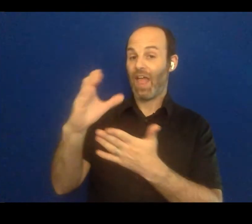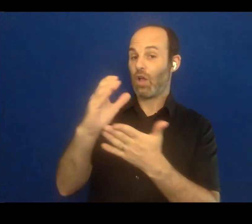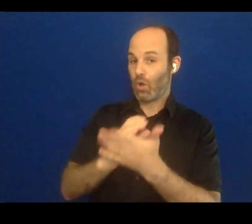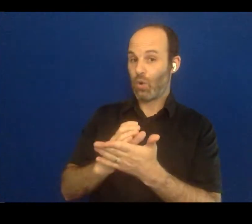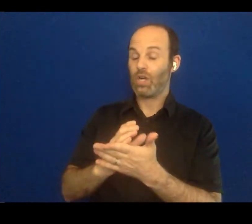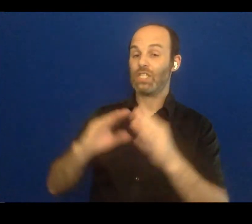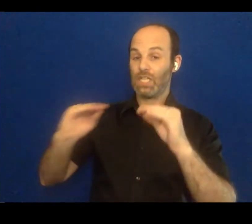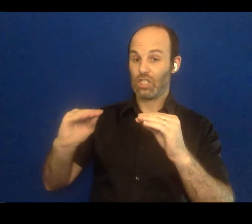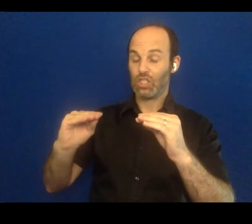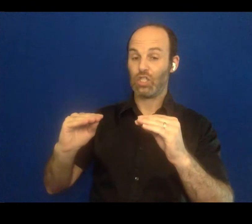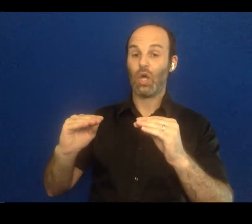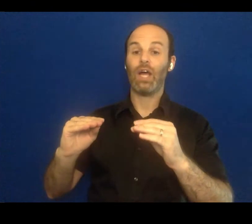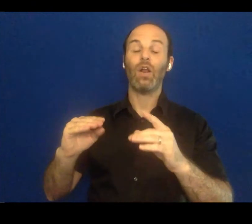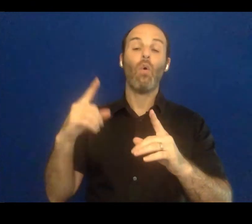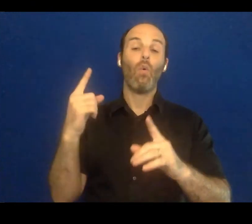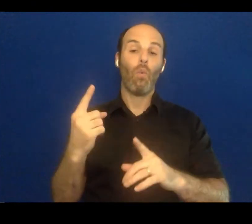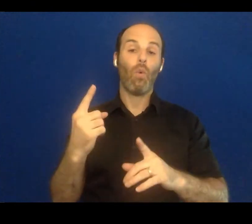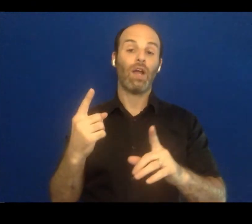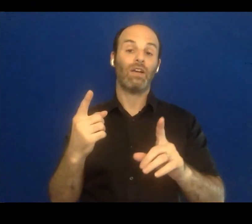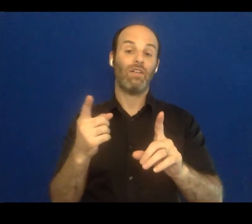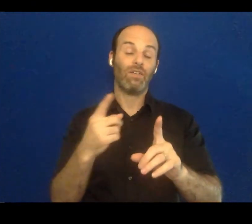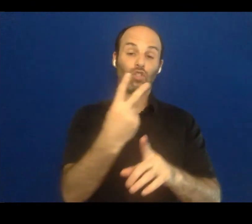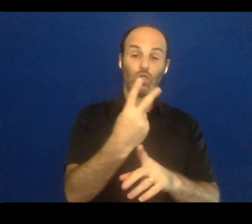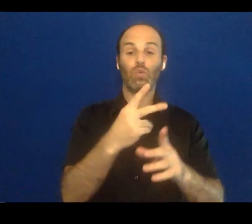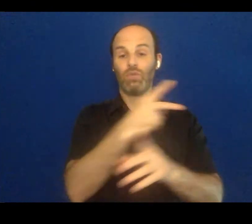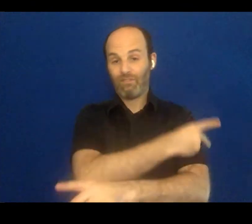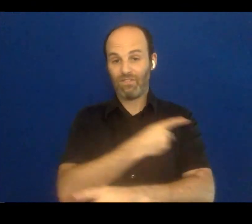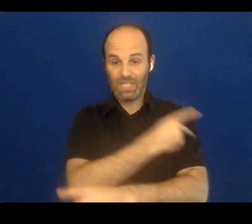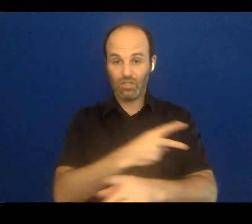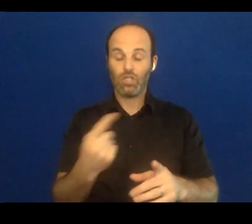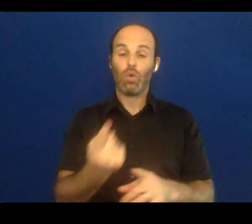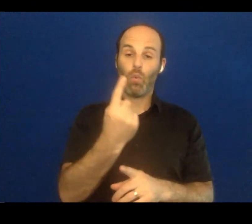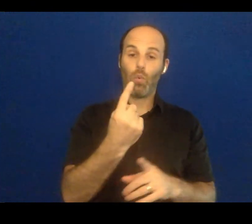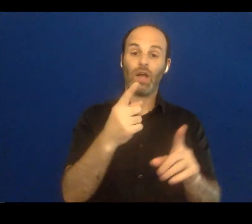OUR PHYSICAL MEDICINE DEPARTMENT AND ONE FROM OCCUPATIONAL